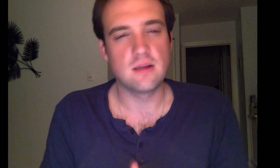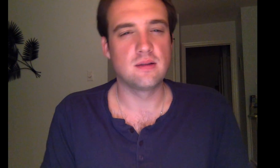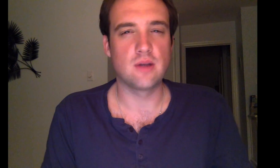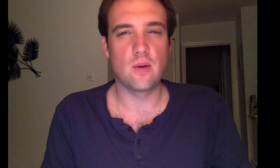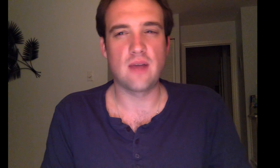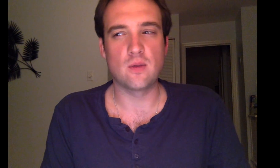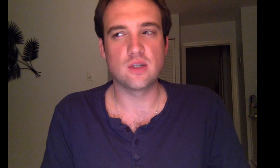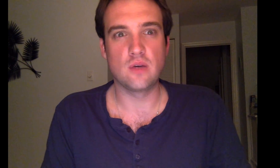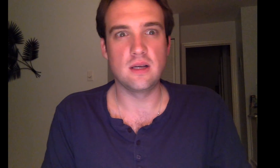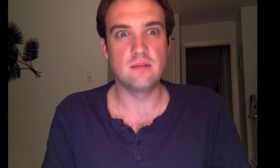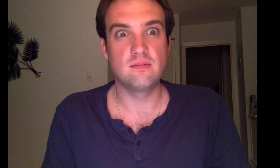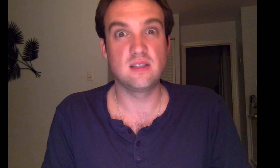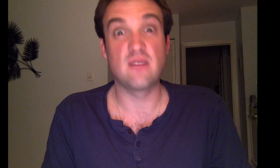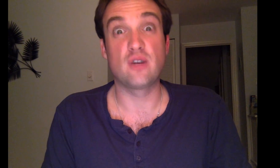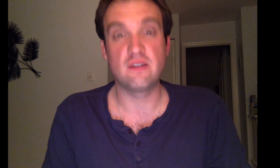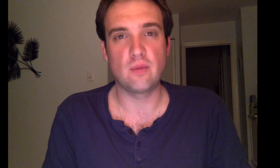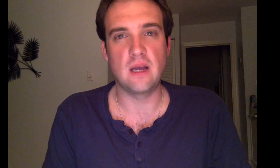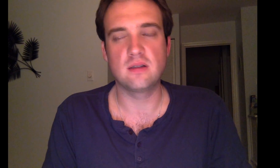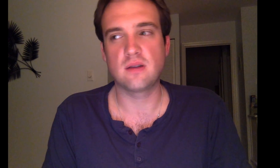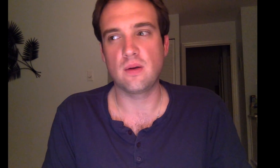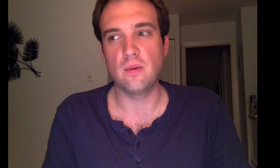So, that was really different for me.